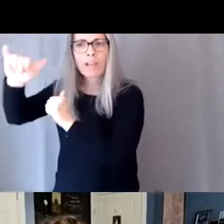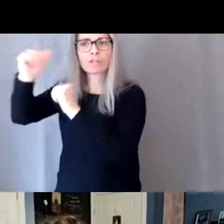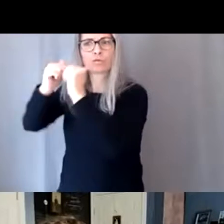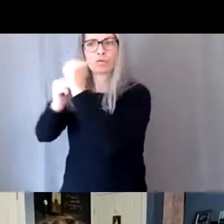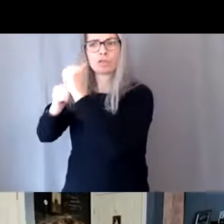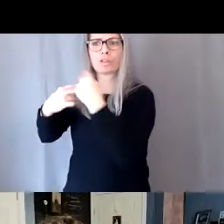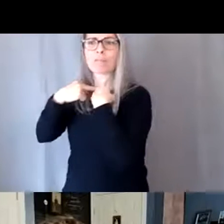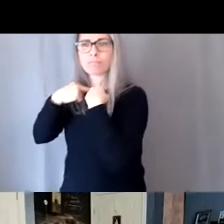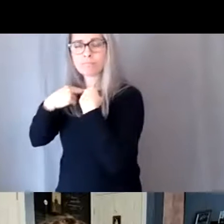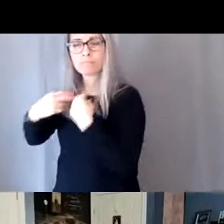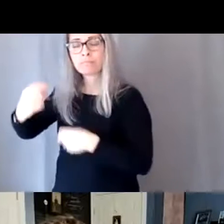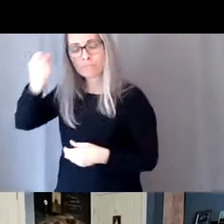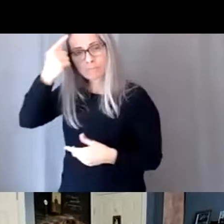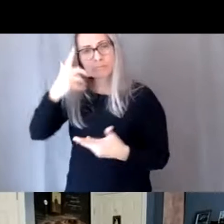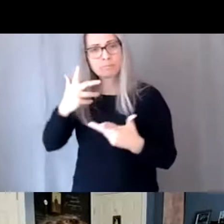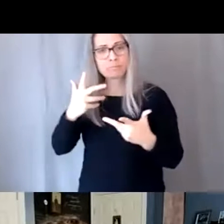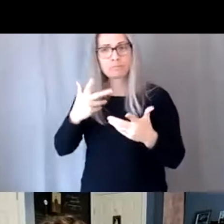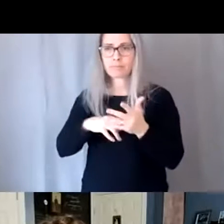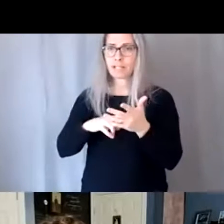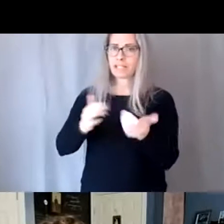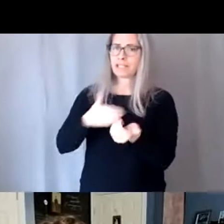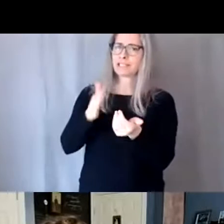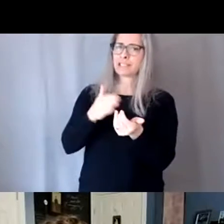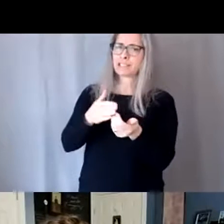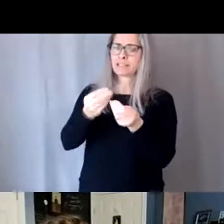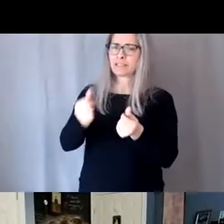it's challenging actually for us to integrate these kinds of